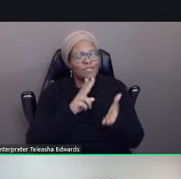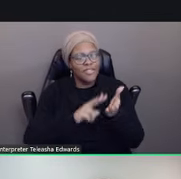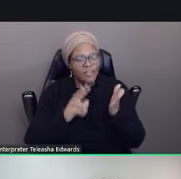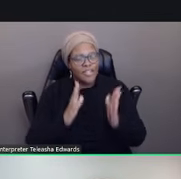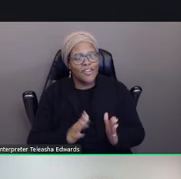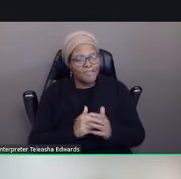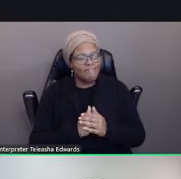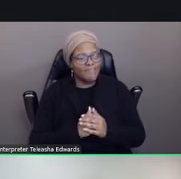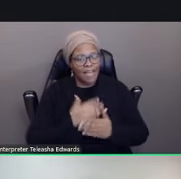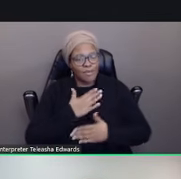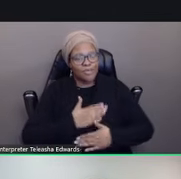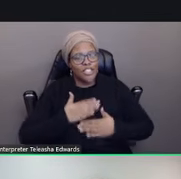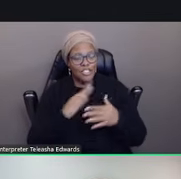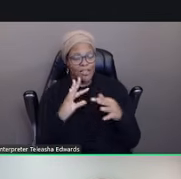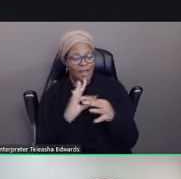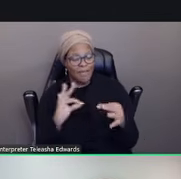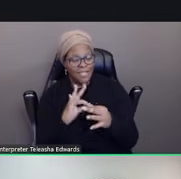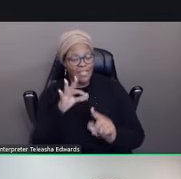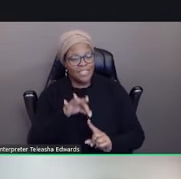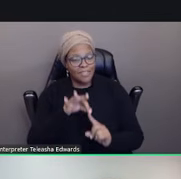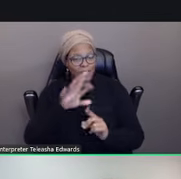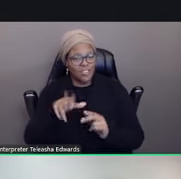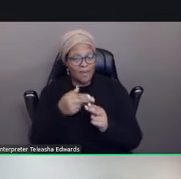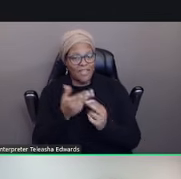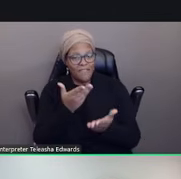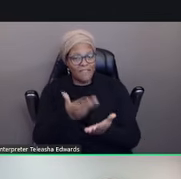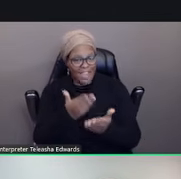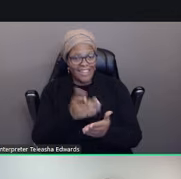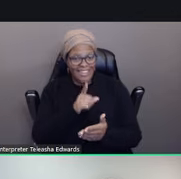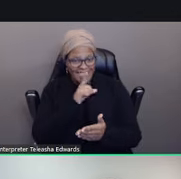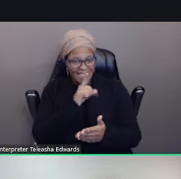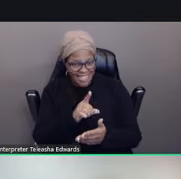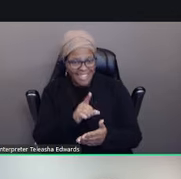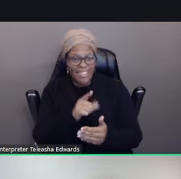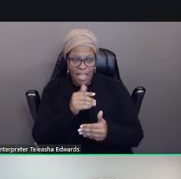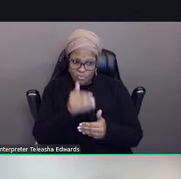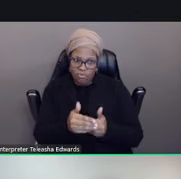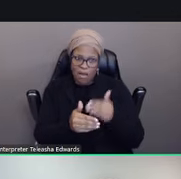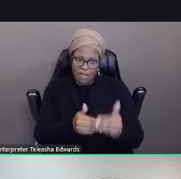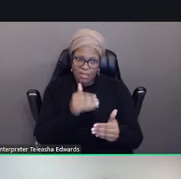especially about the fact that it is an iterative process that we need to go, but your feedback is